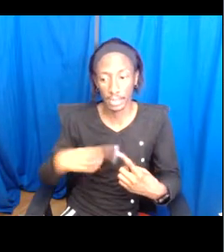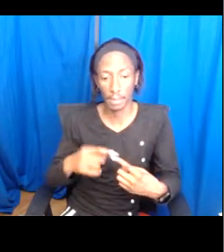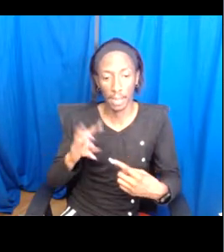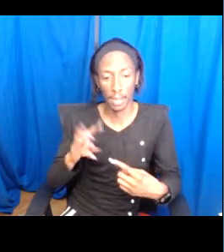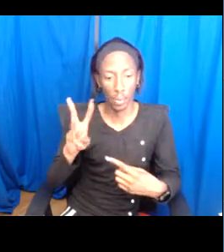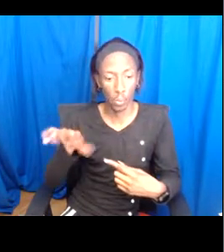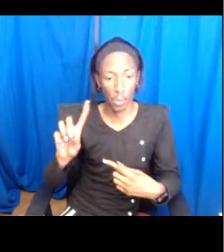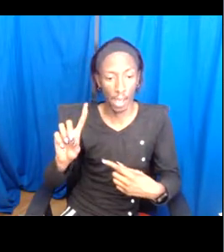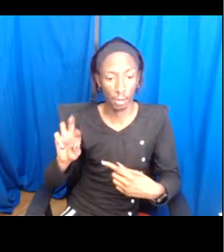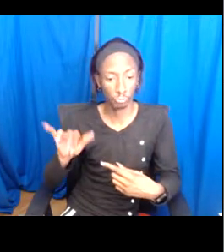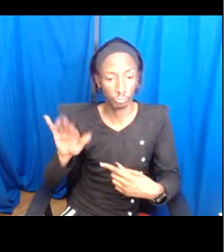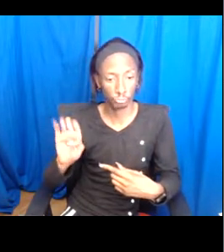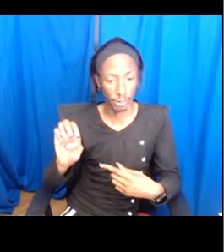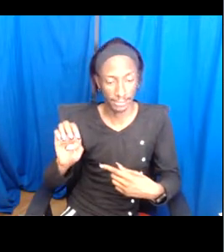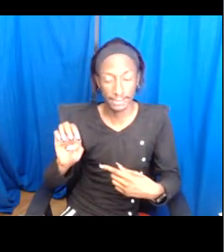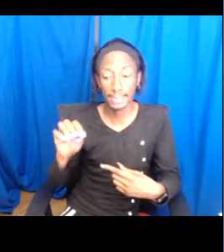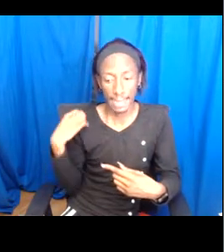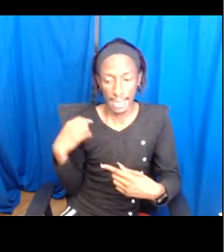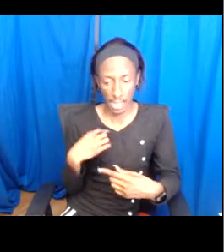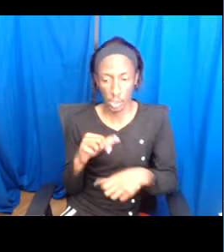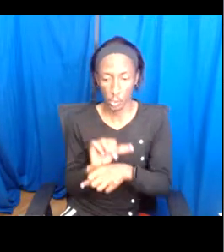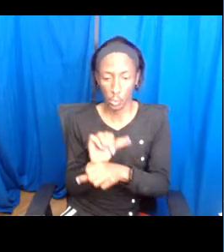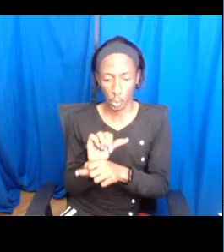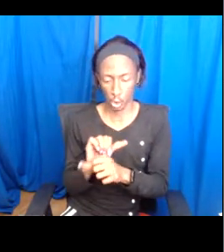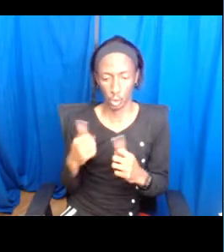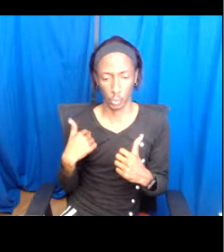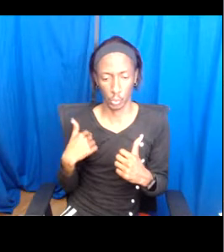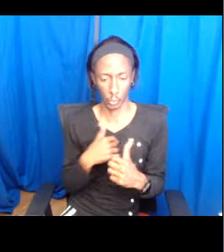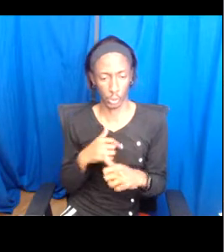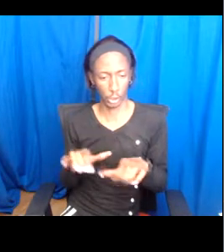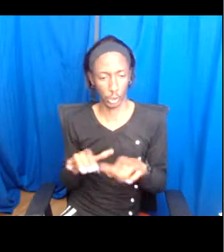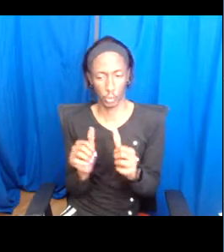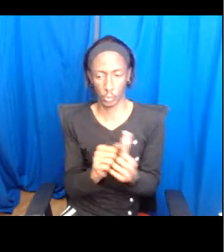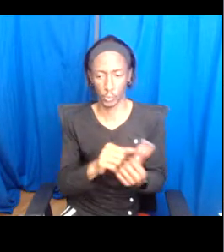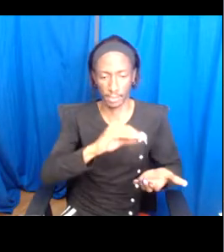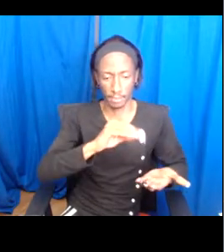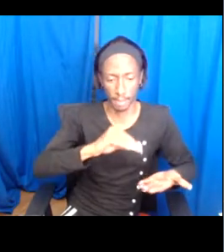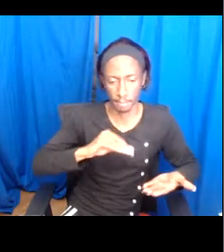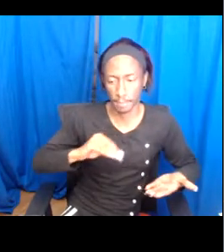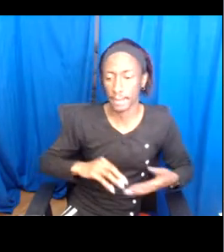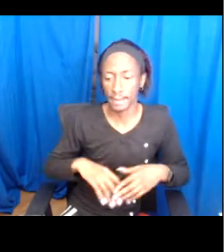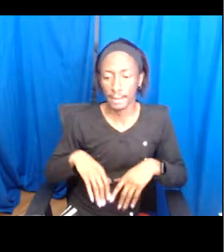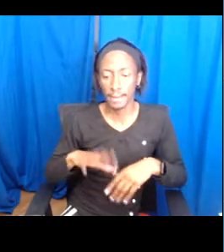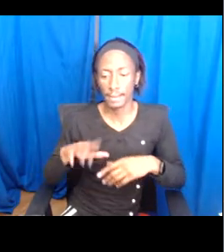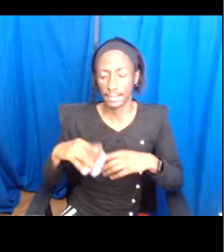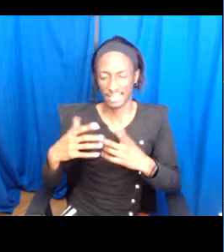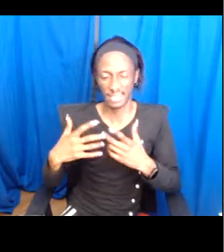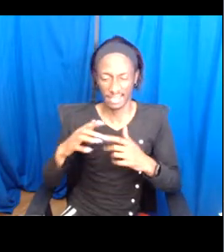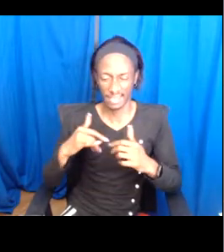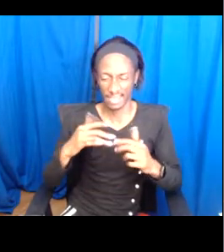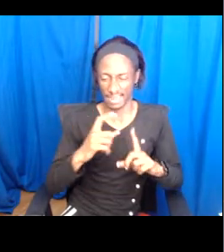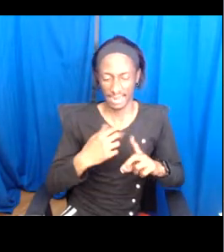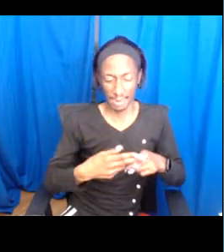and the work that we do with mapping it. And the Ojibwe name or term for wild rice is manoomin.